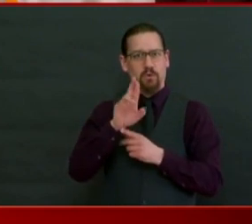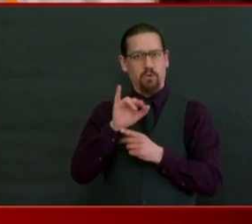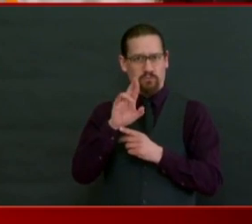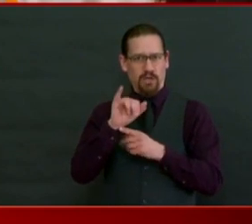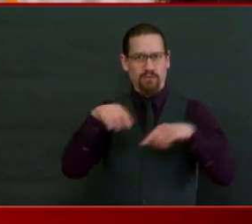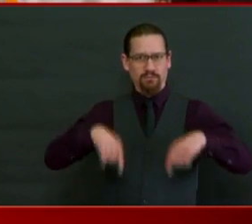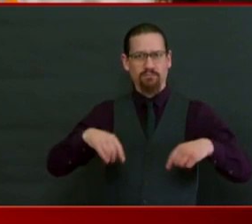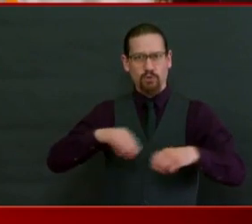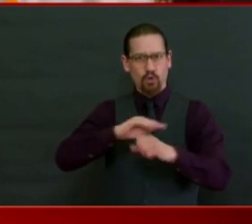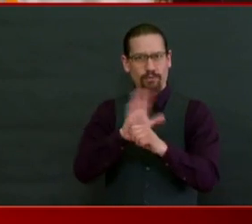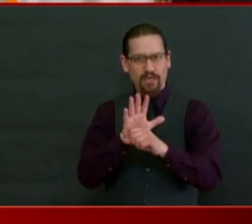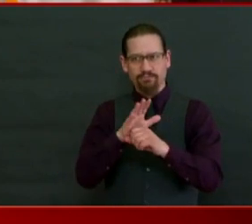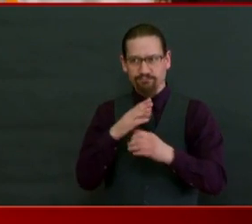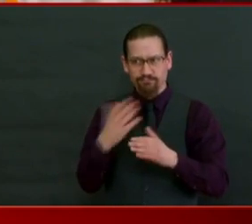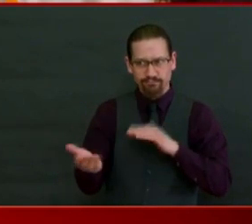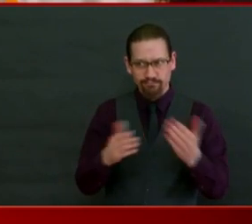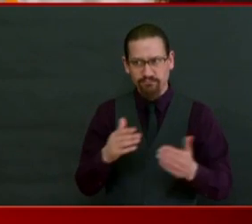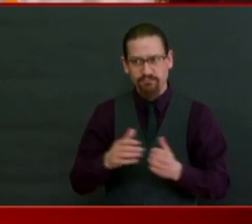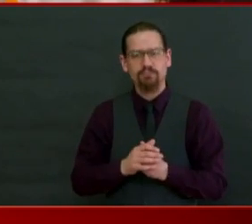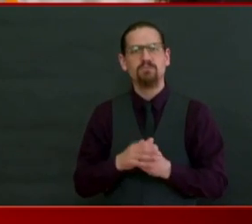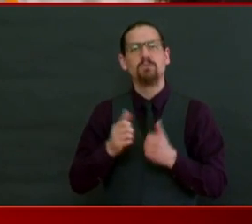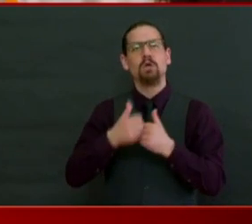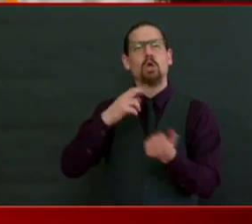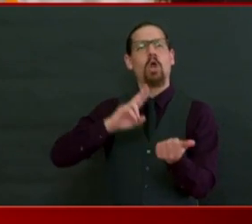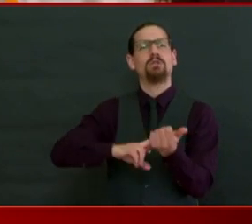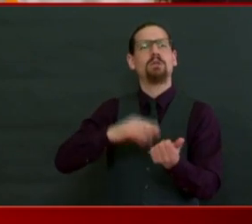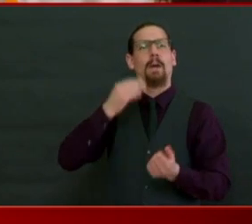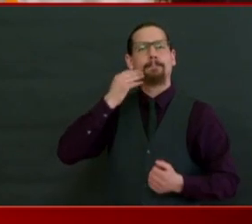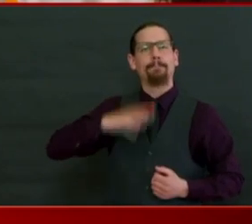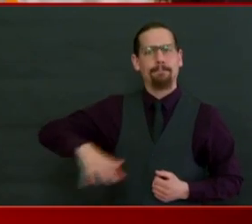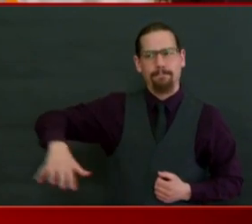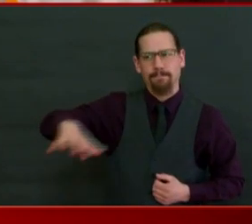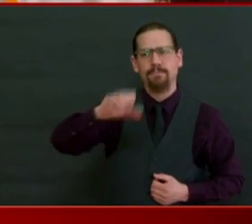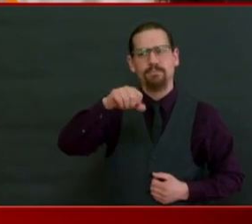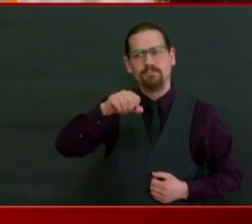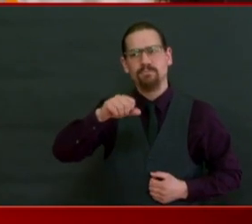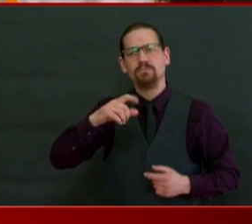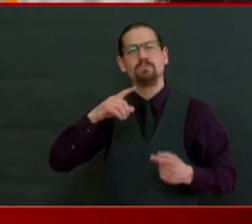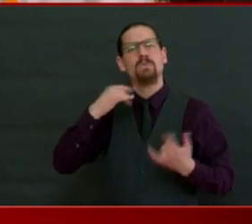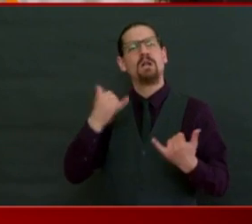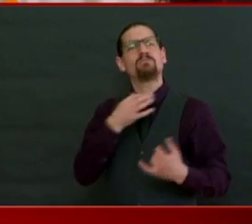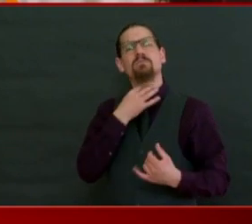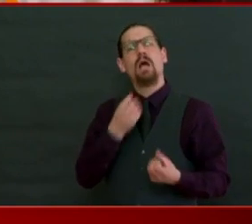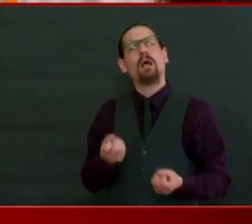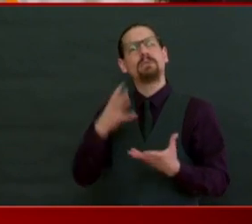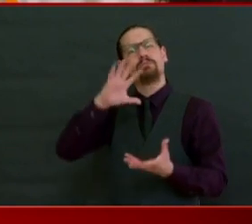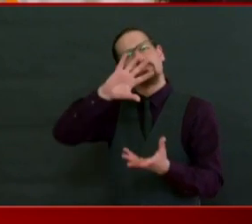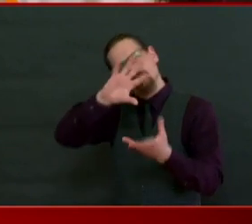THE MAJORITY OF RHODE ISLANDERS DYING DUE TO CORONAVIRUS ARE NURSING HOME RESIDENTS. HOW MANY ARE DYING IN THEIR